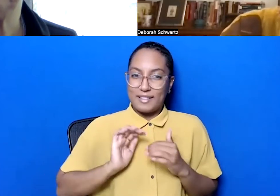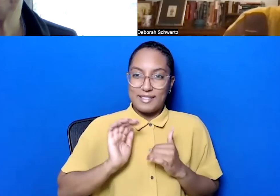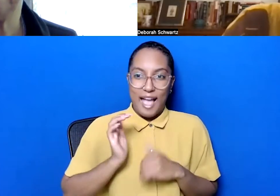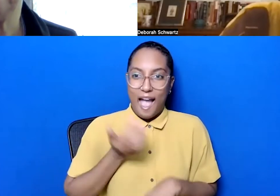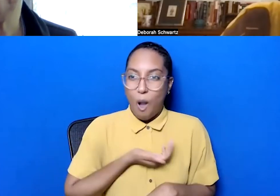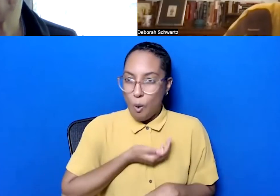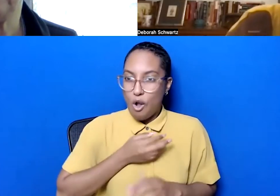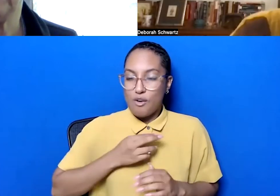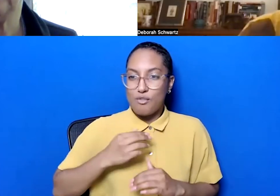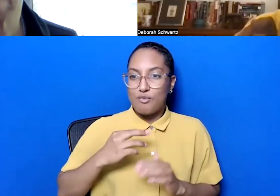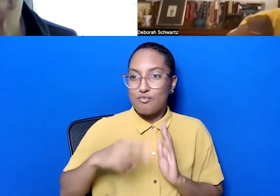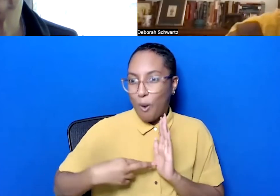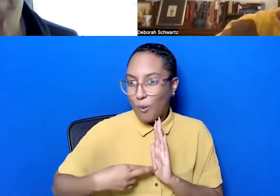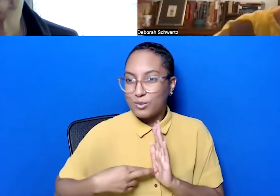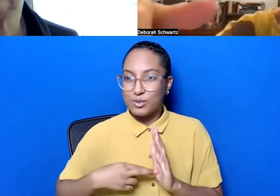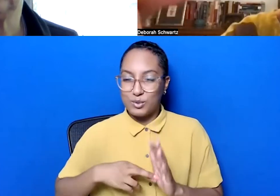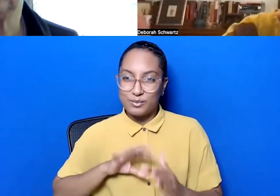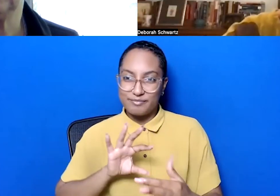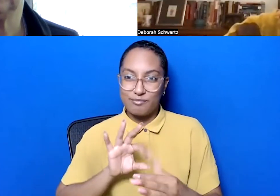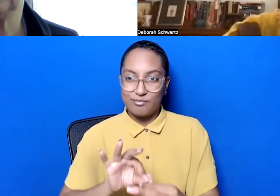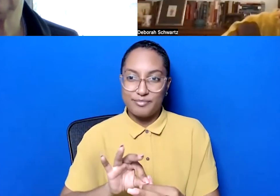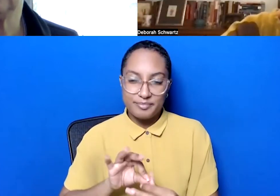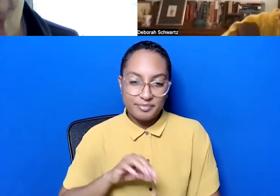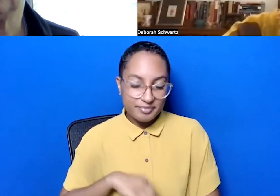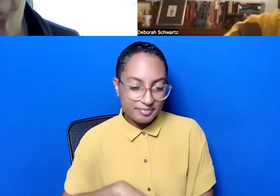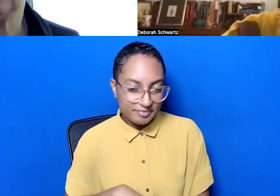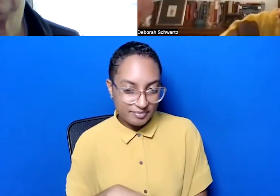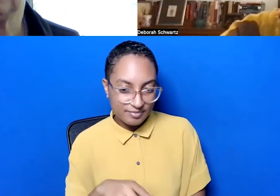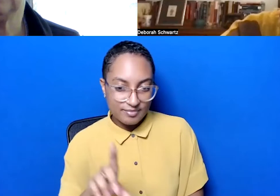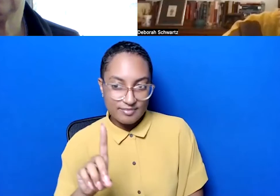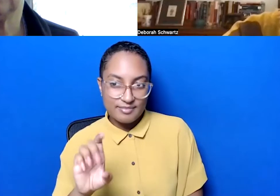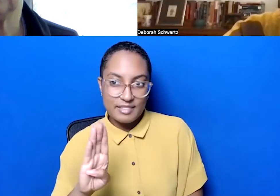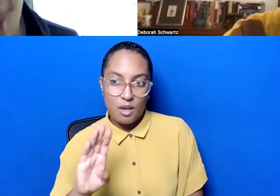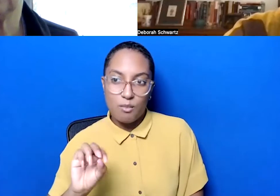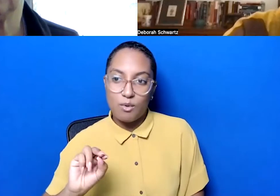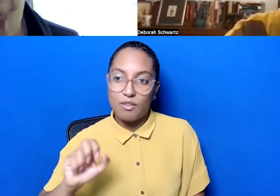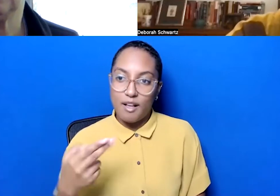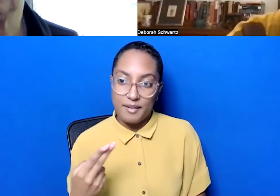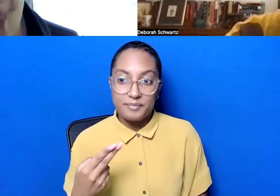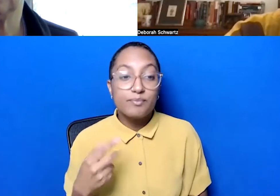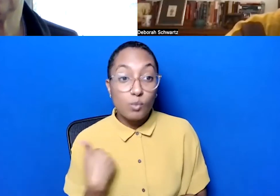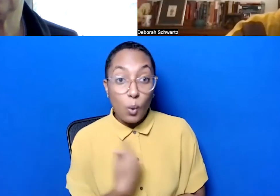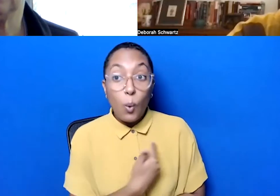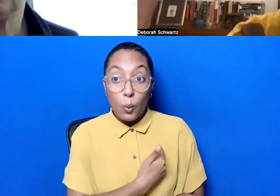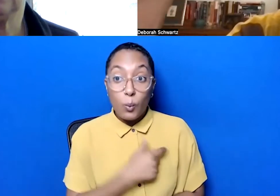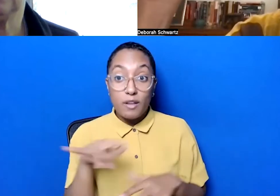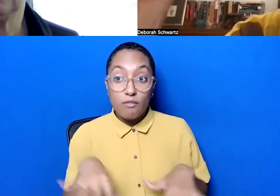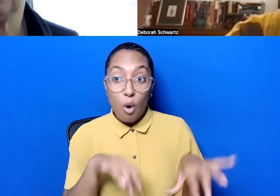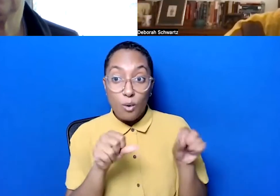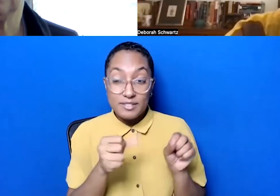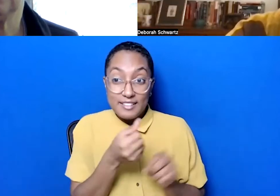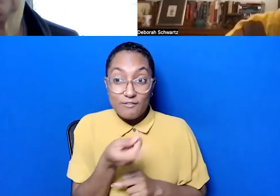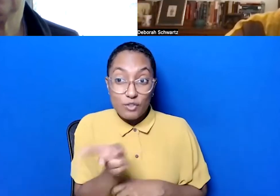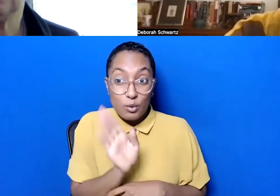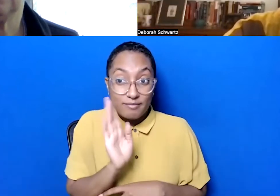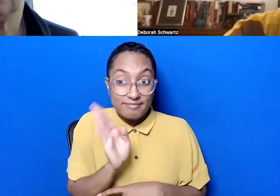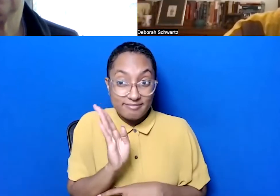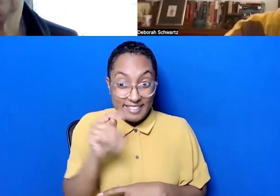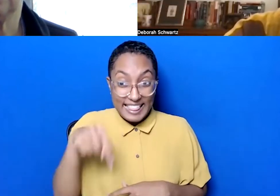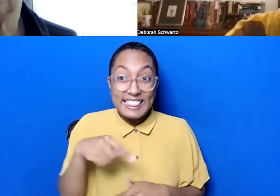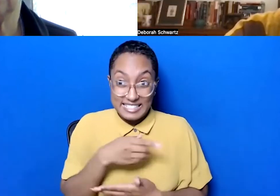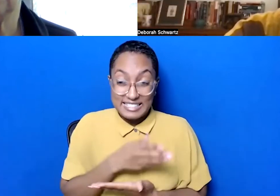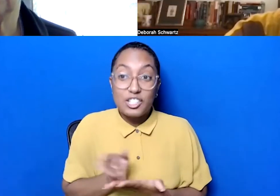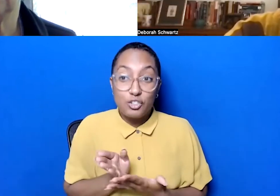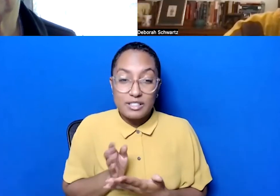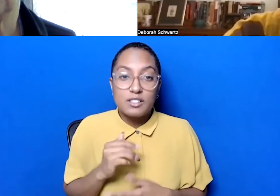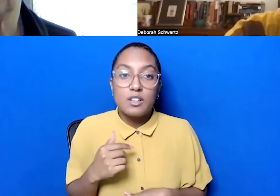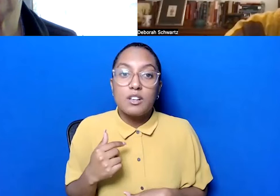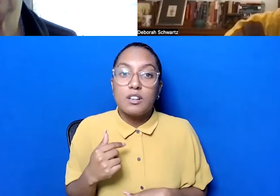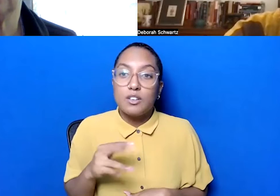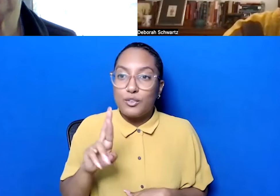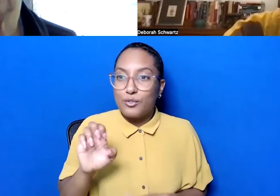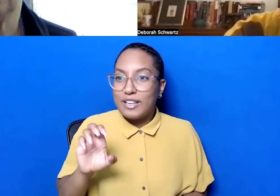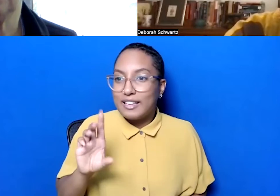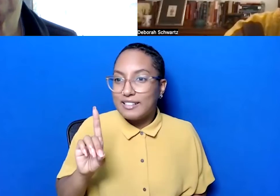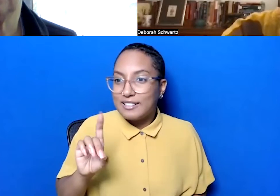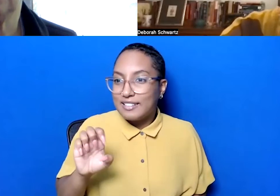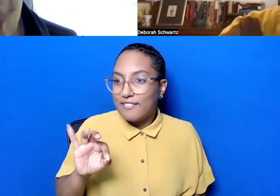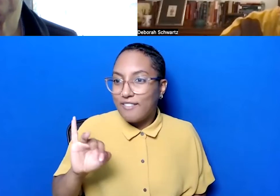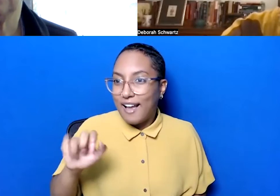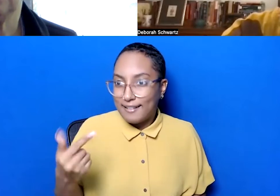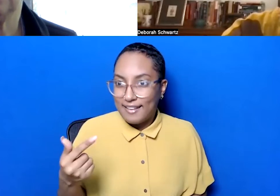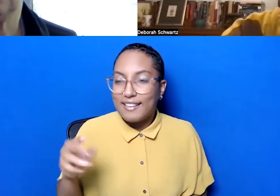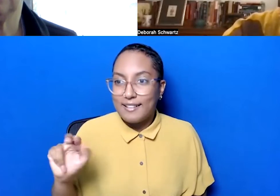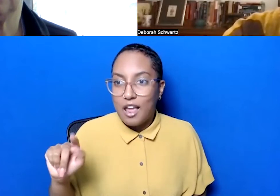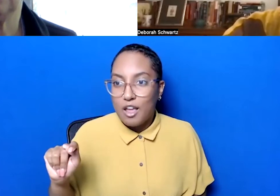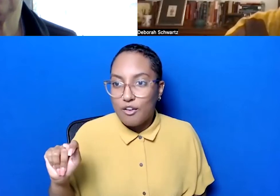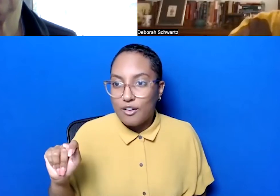so in um a couple of other of these conversations that we're doing in this series, we've actually seen how important oral history is to,